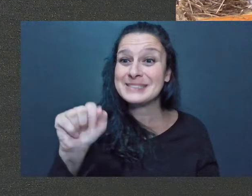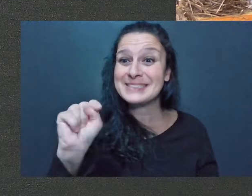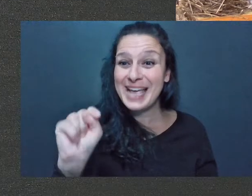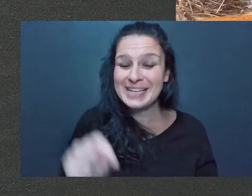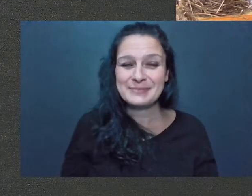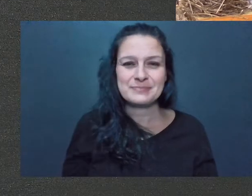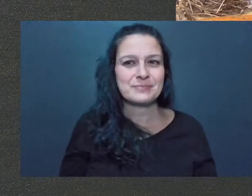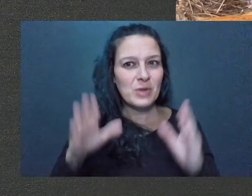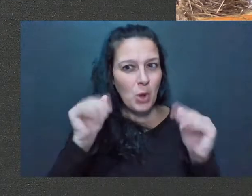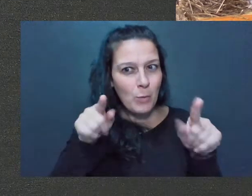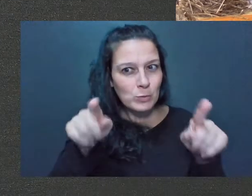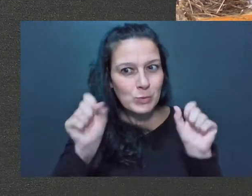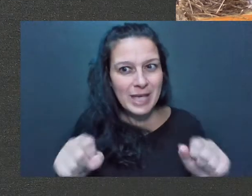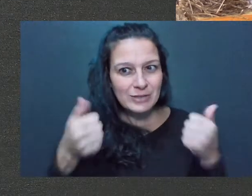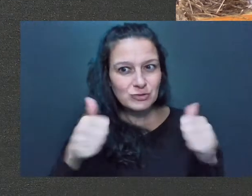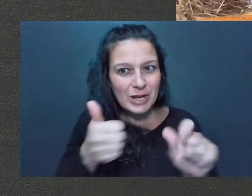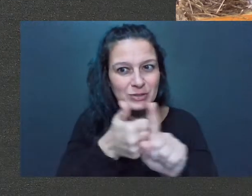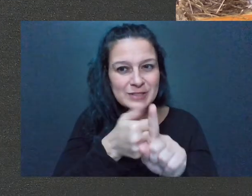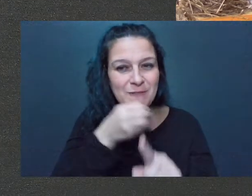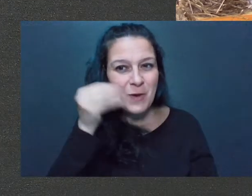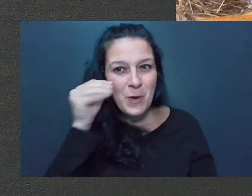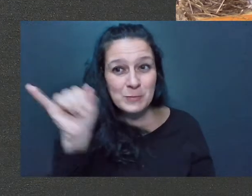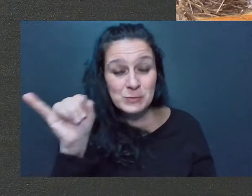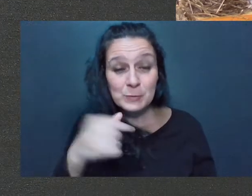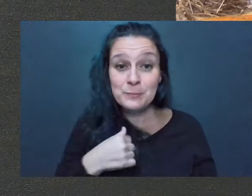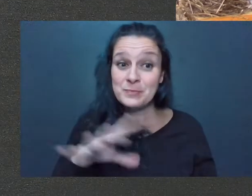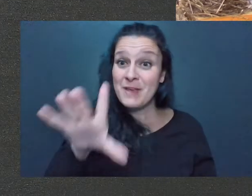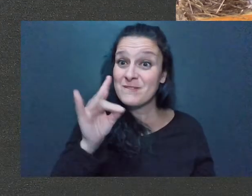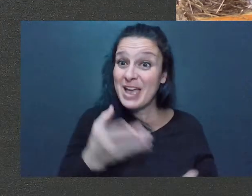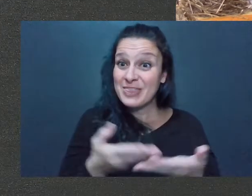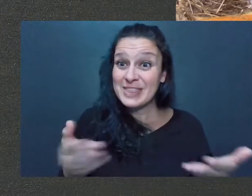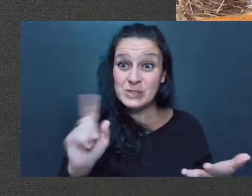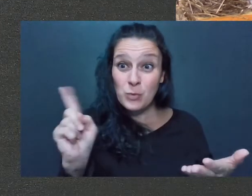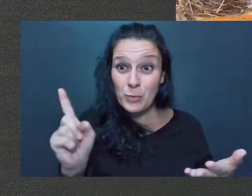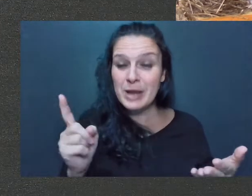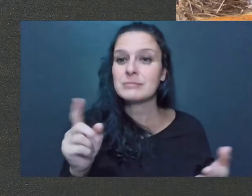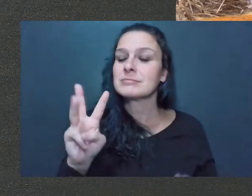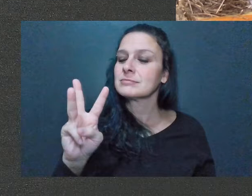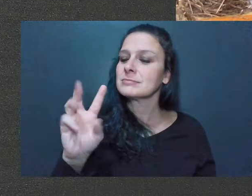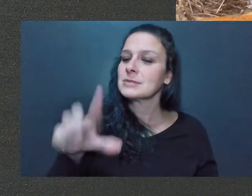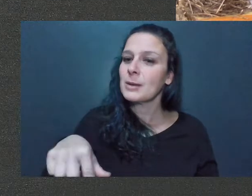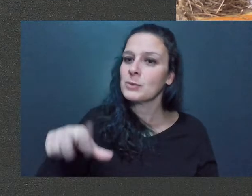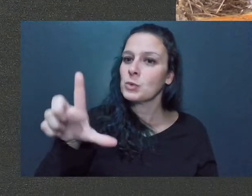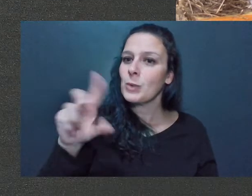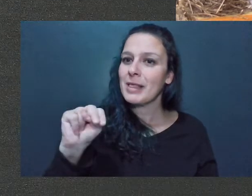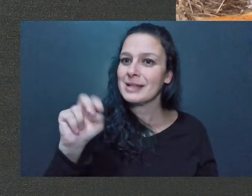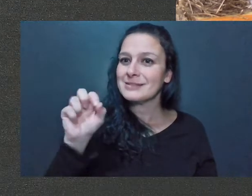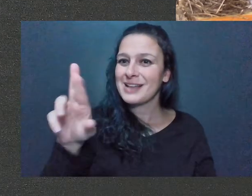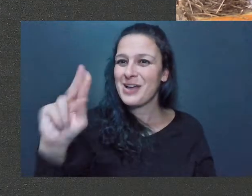I hope you have a chance to make it. And remember, like I said, you can find all the stuff that you need on wqln.org.